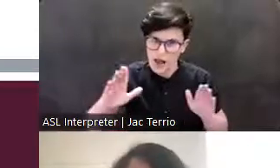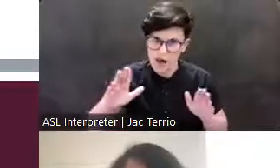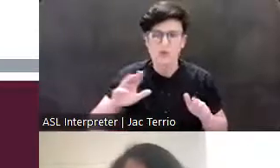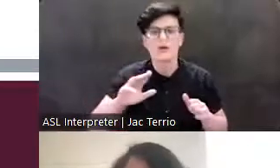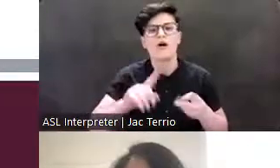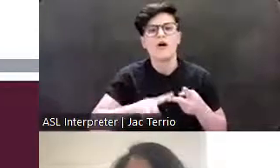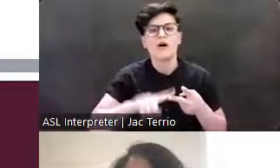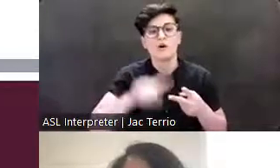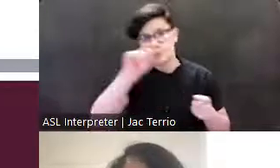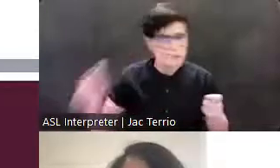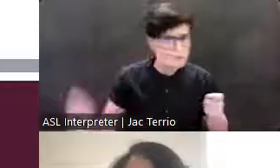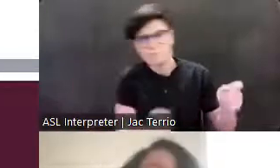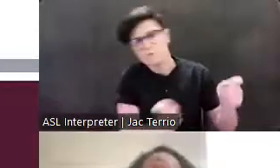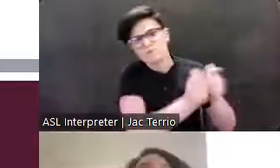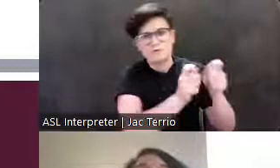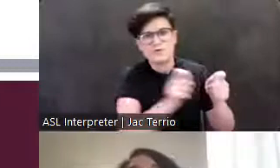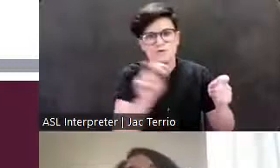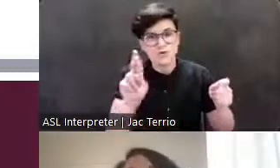You may be wondering what that means.